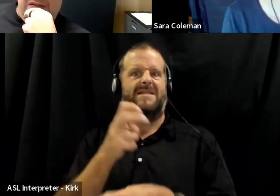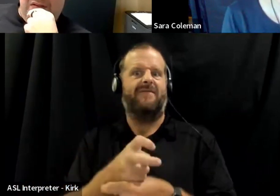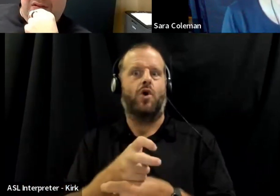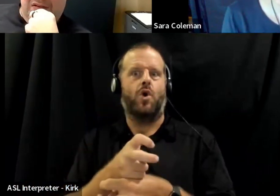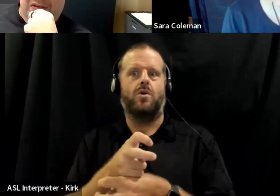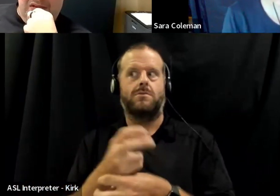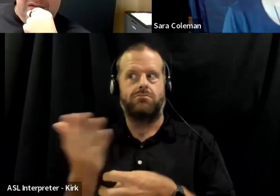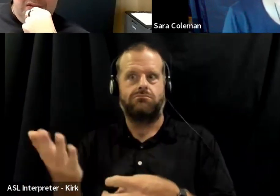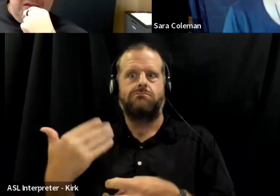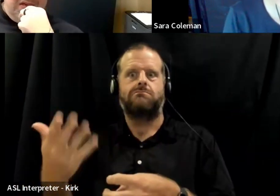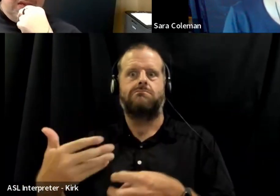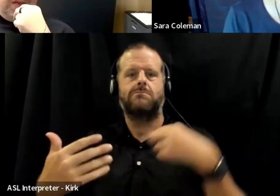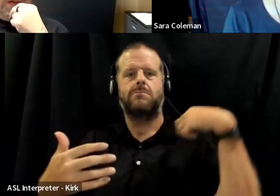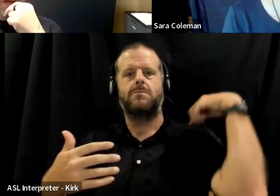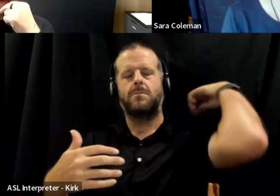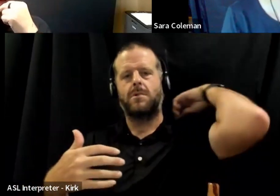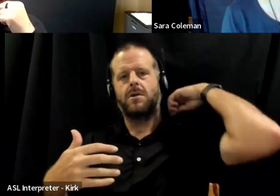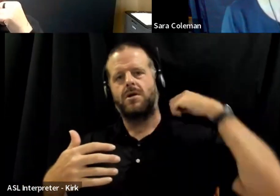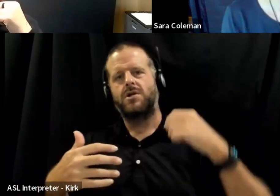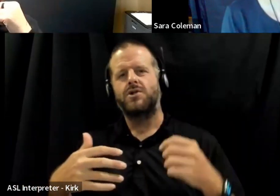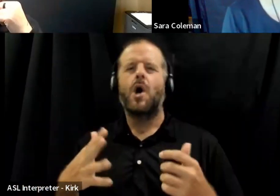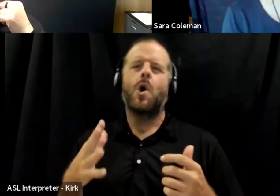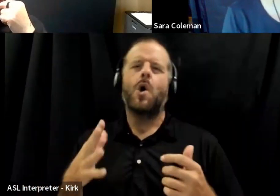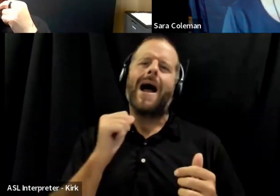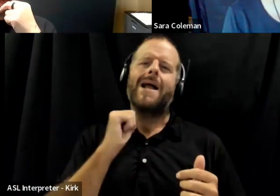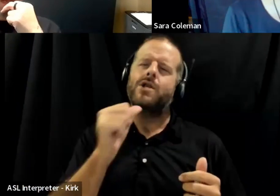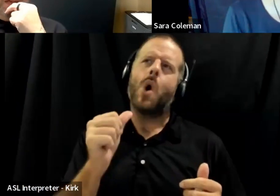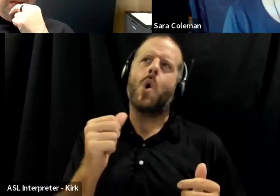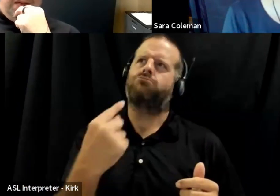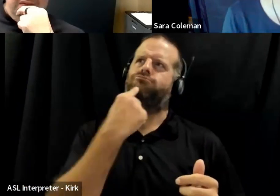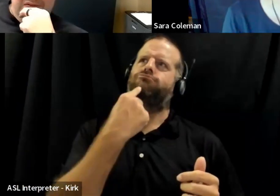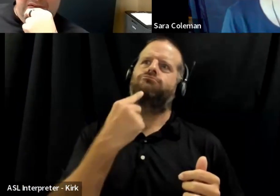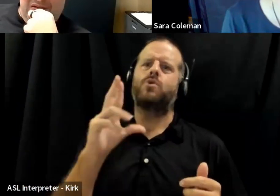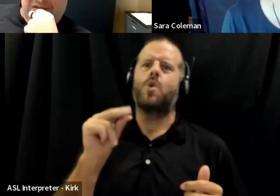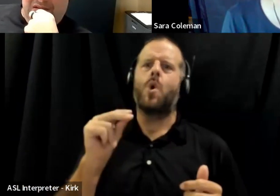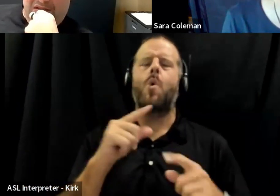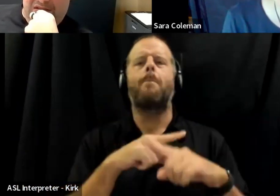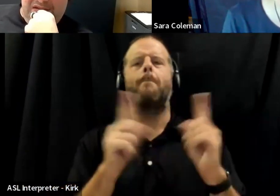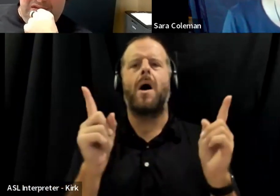I don't get discouraged. But the other thing I just would add very quickly